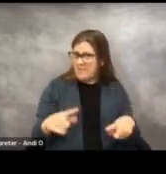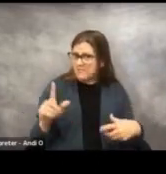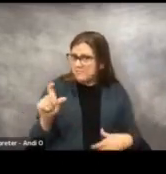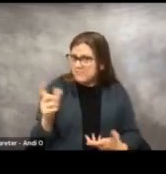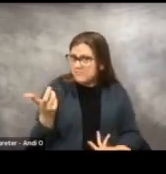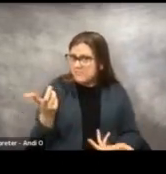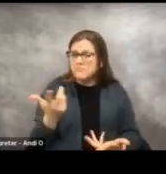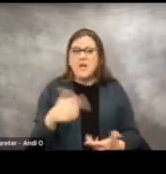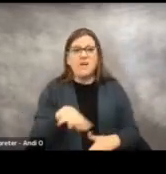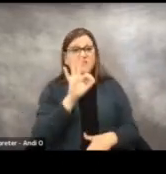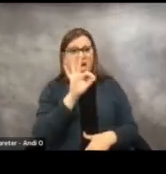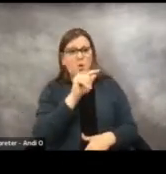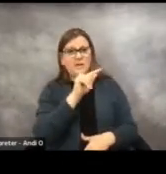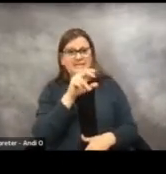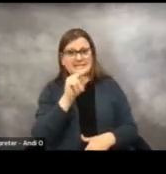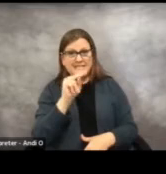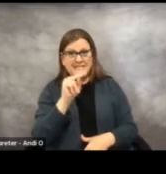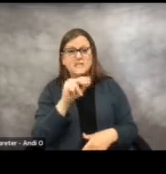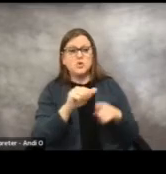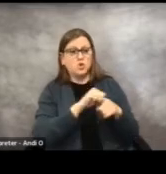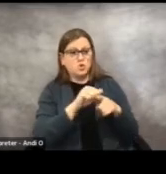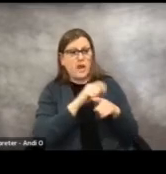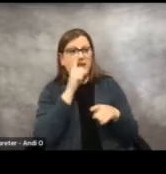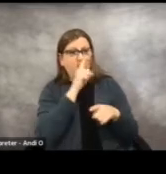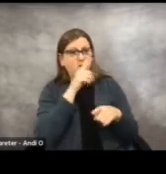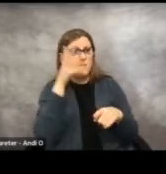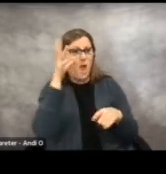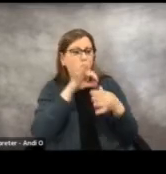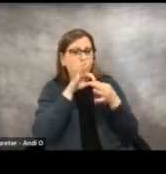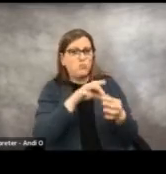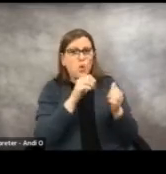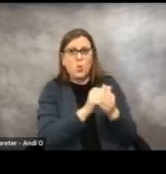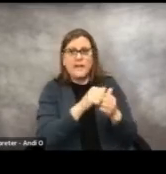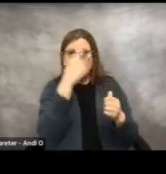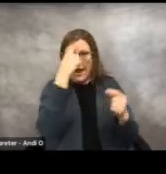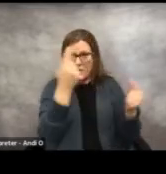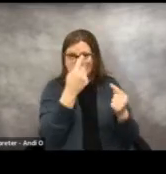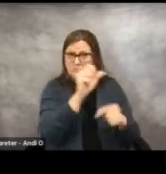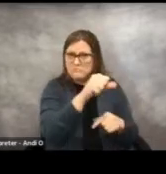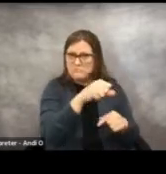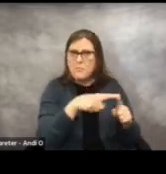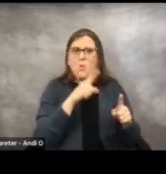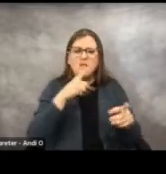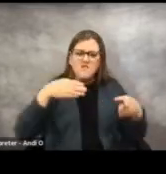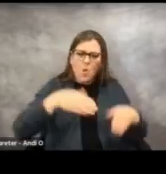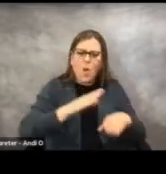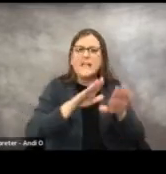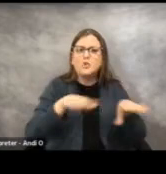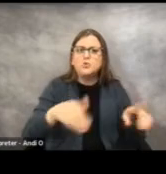that Tennessee was training foster parents on brain injury, but the focus was on the children in the system. However,